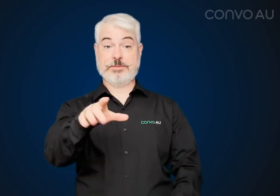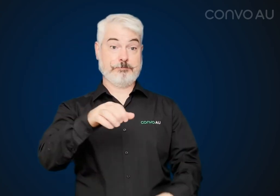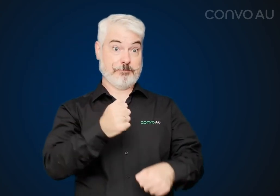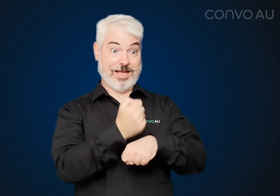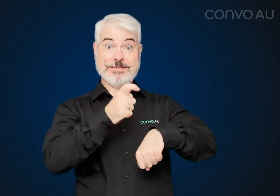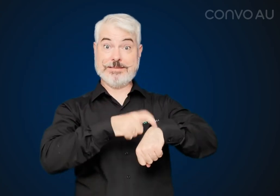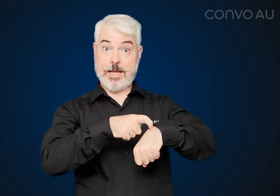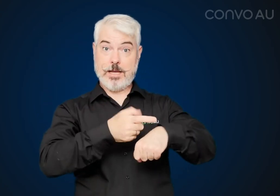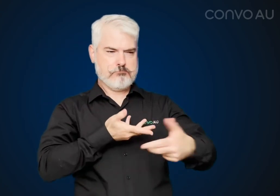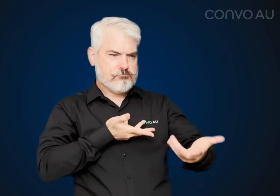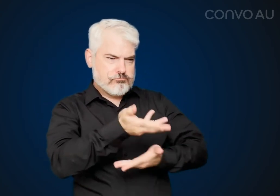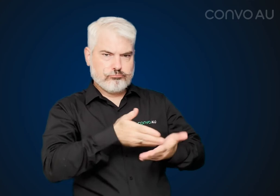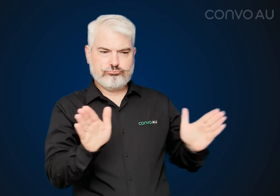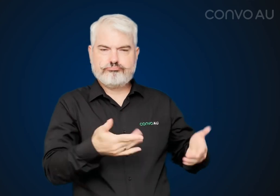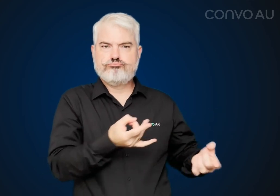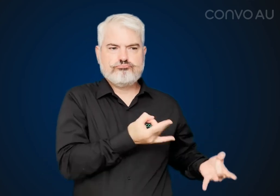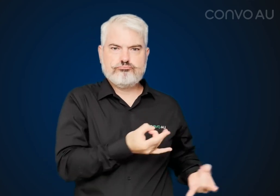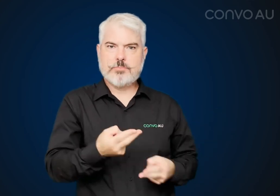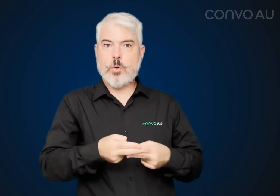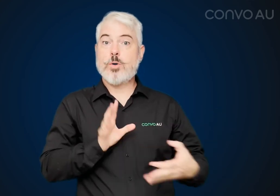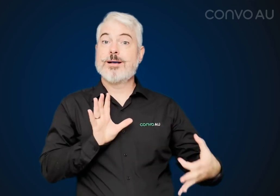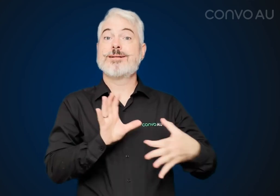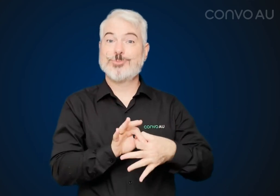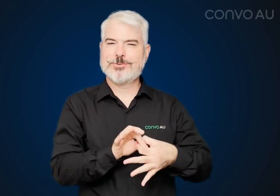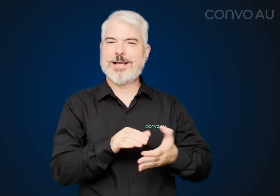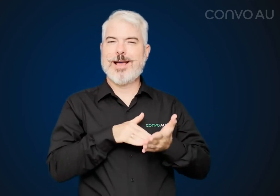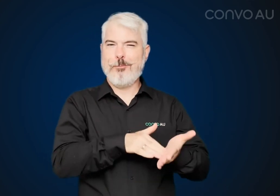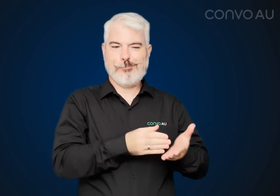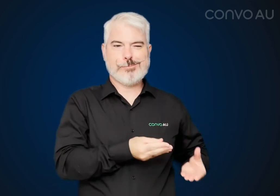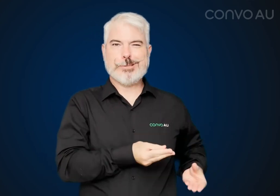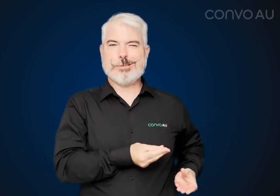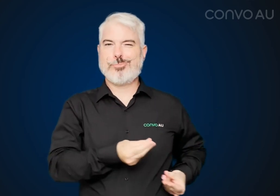Taking some time to prepare the Video Interpreter for your connection will help make it a smooth,